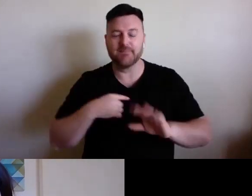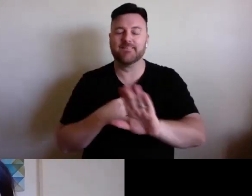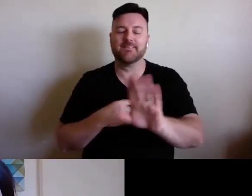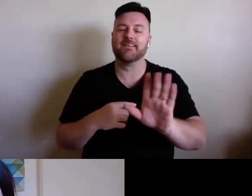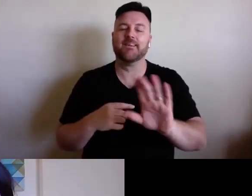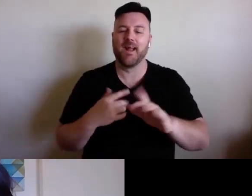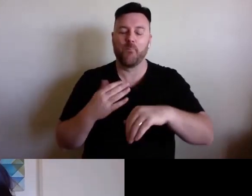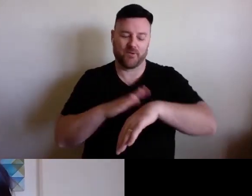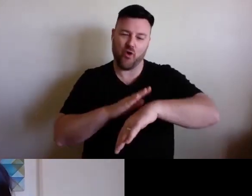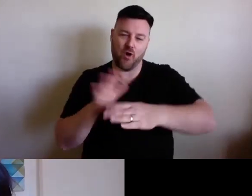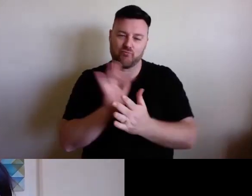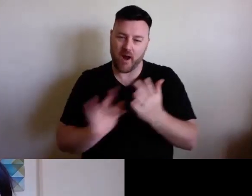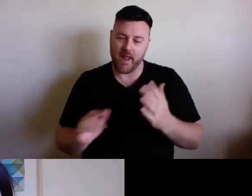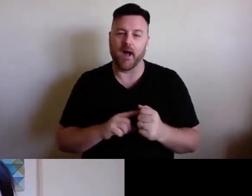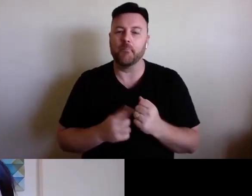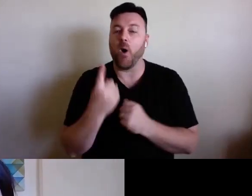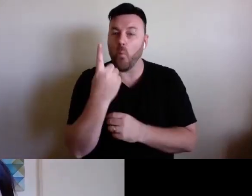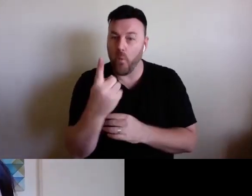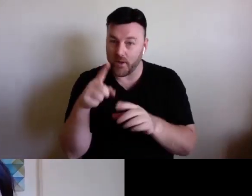great. This question is for Peter, carrying on from what you've been